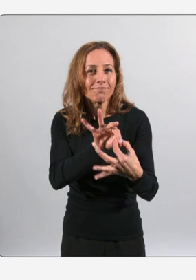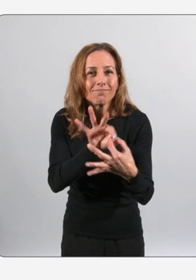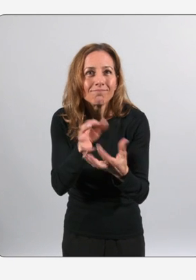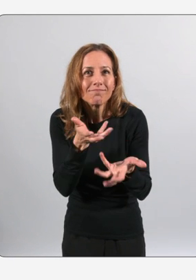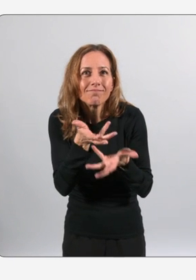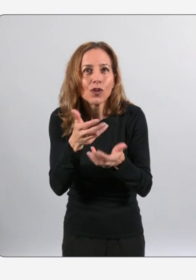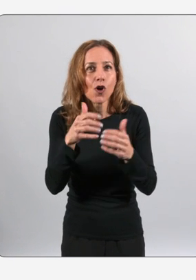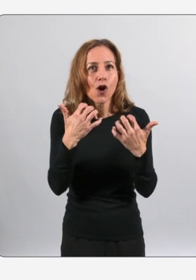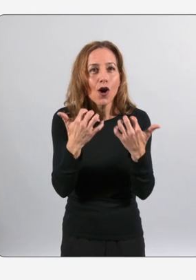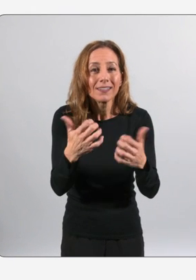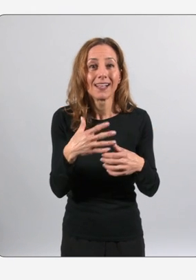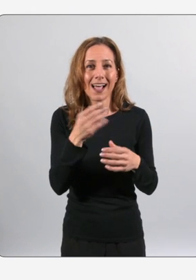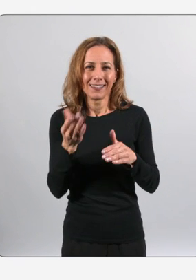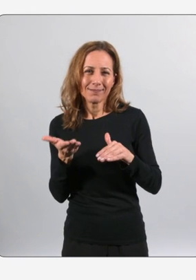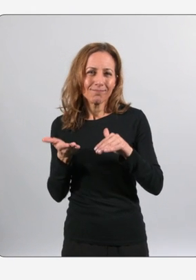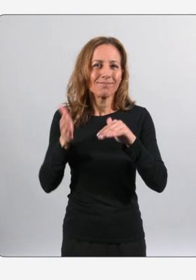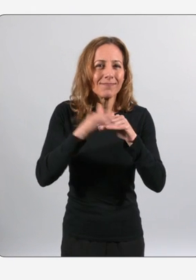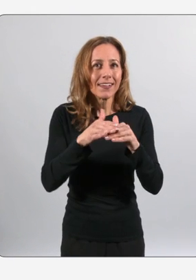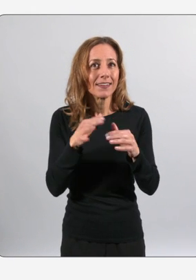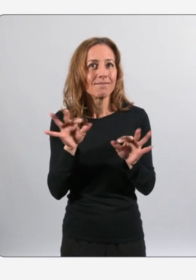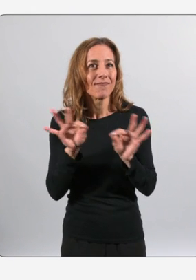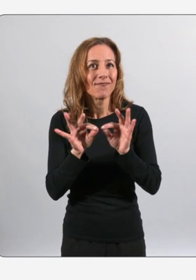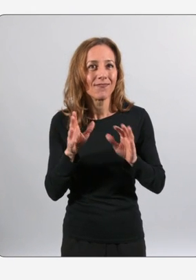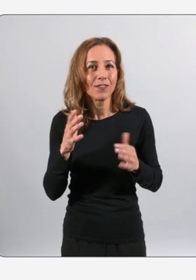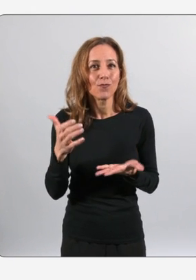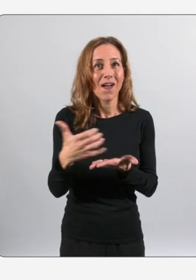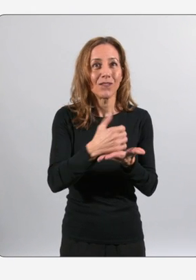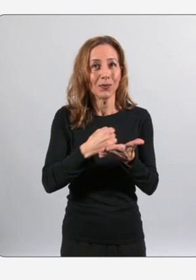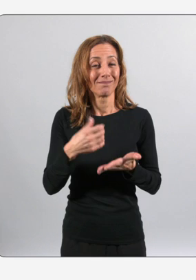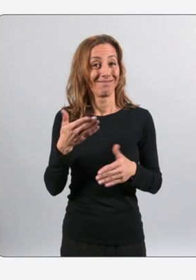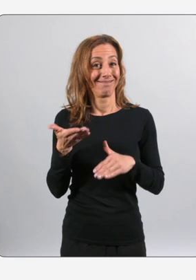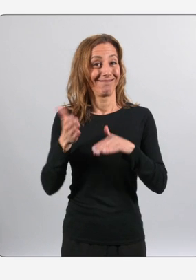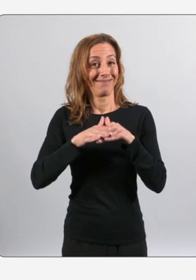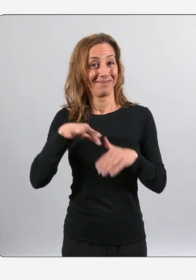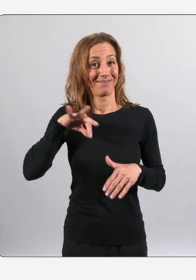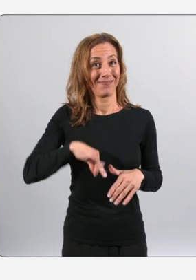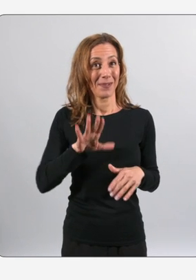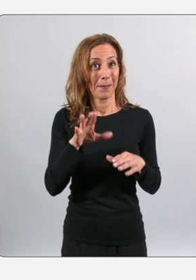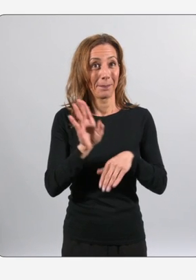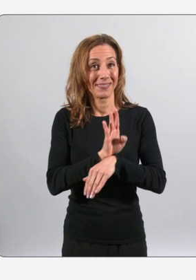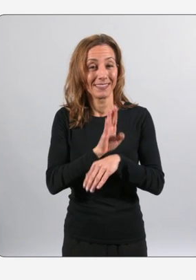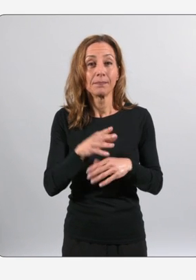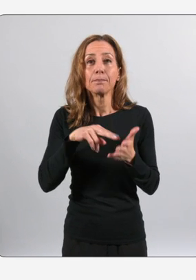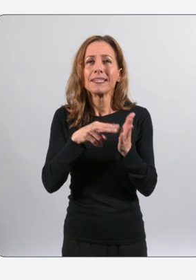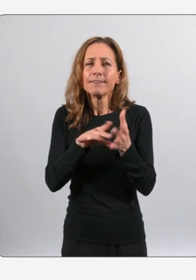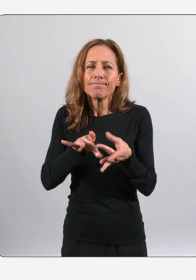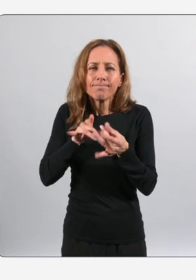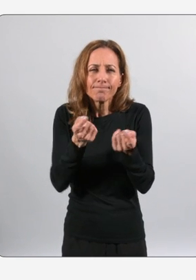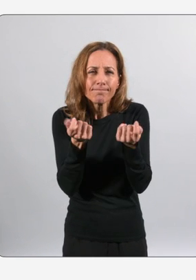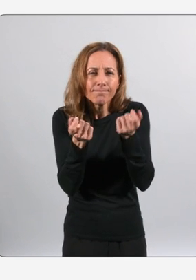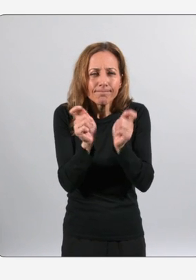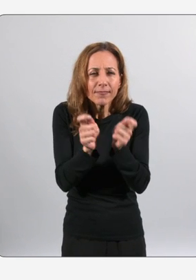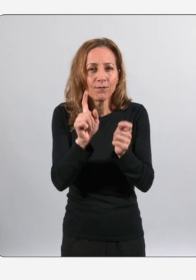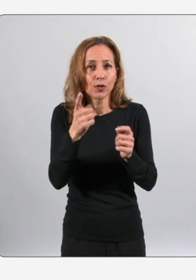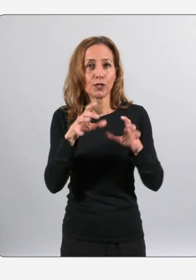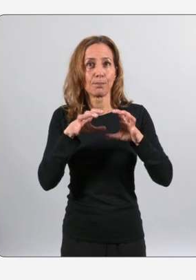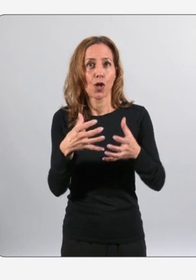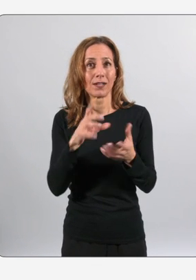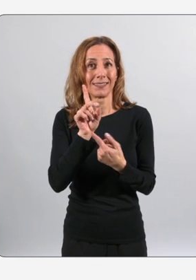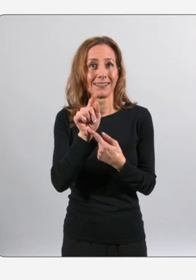leading to better outcomes for your business. This means streamlining the way you manage first party data in Google Ads, all in a privacy centric way.